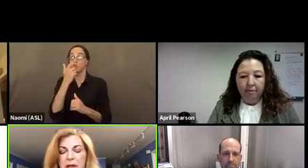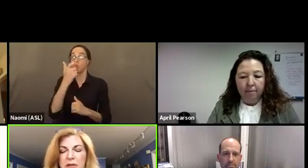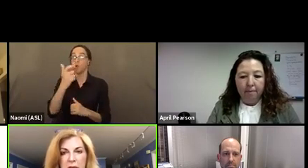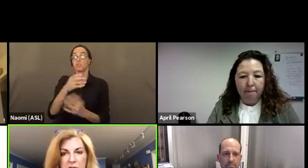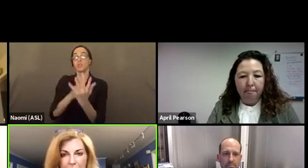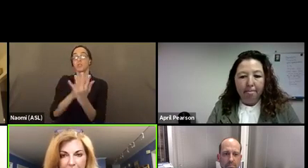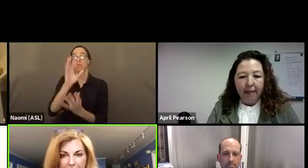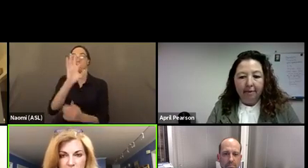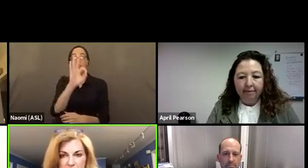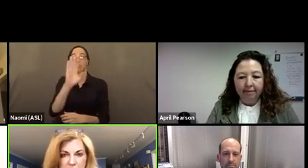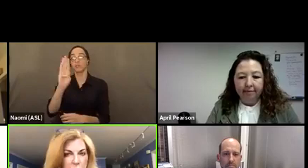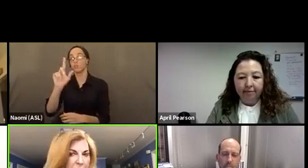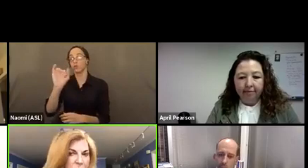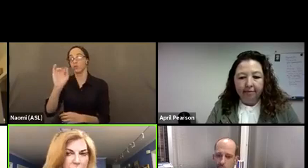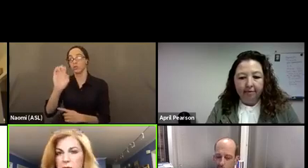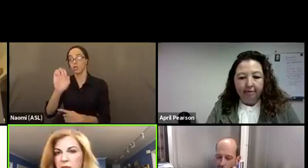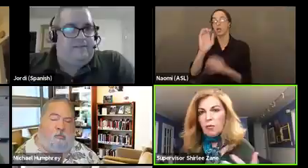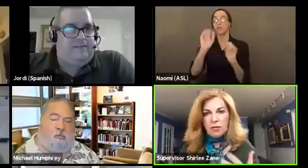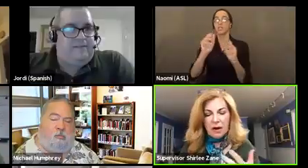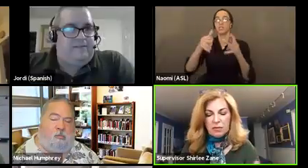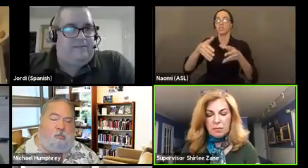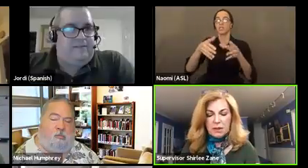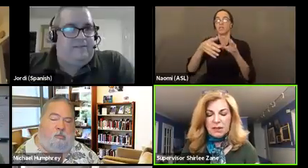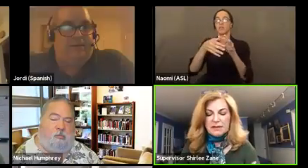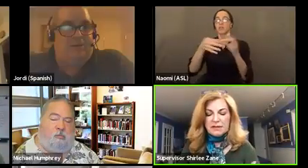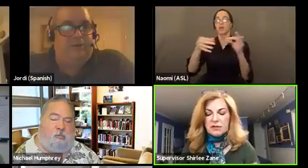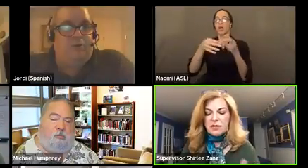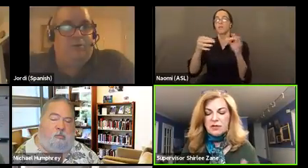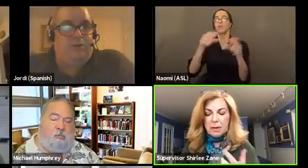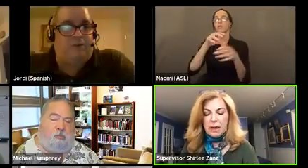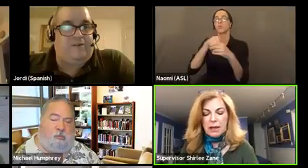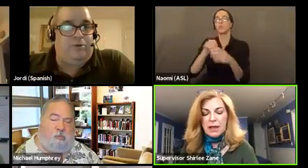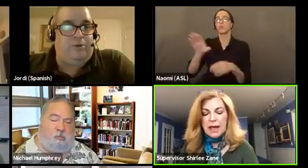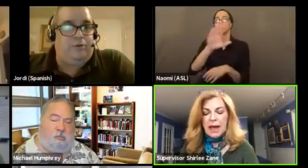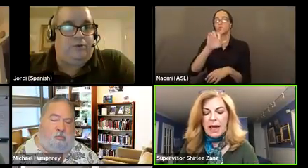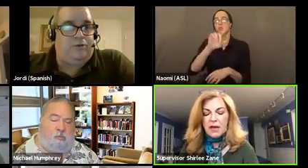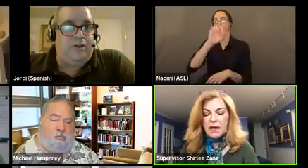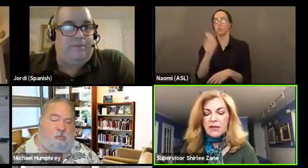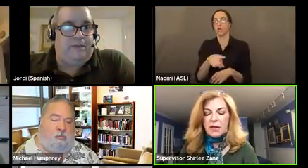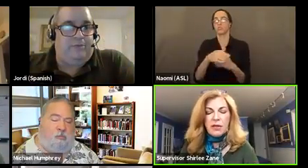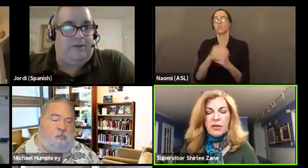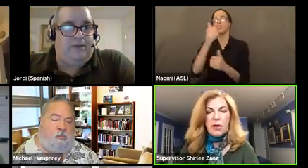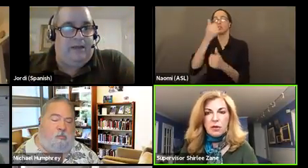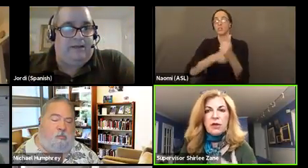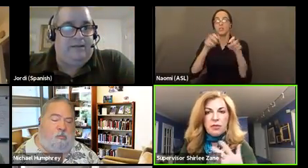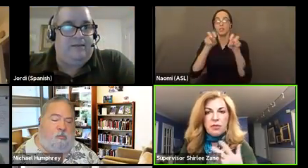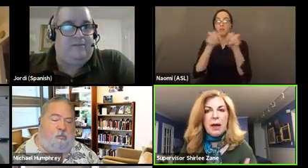so each panelist will have about four or five minutes to speak and then they'll give about